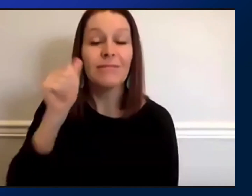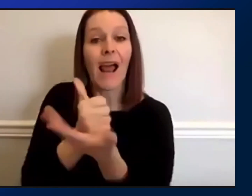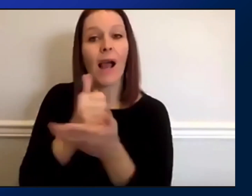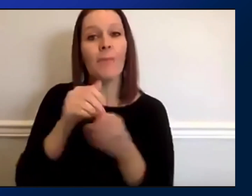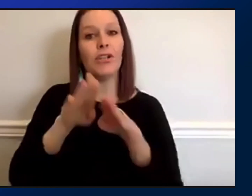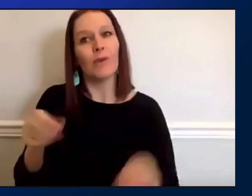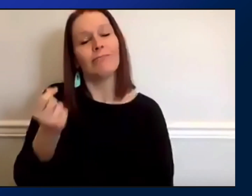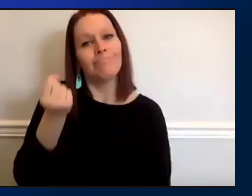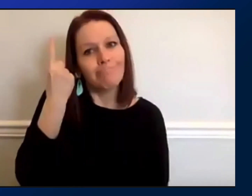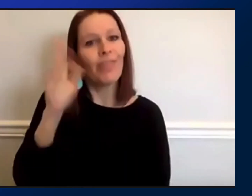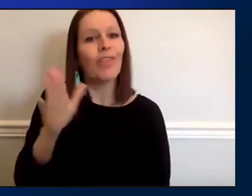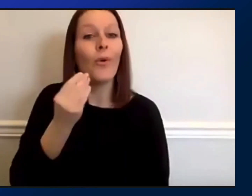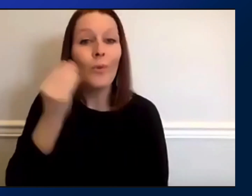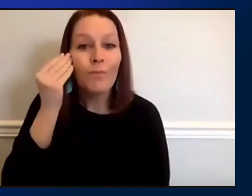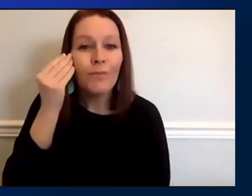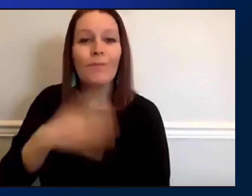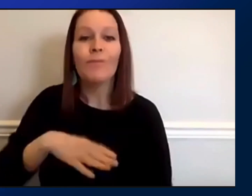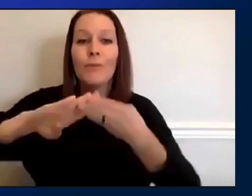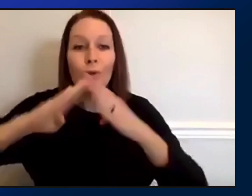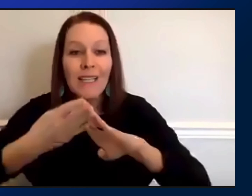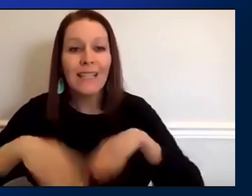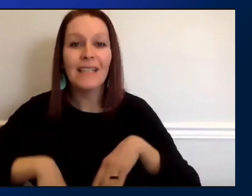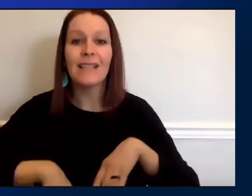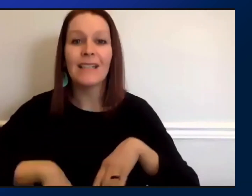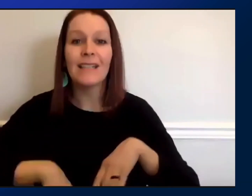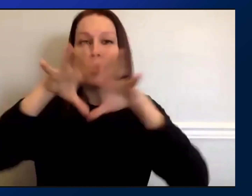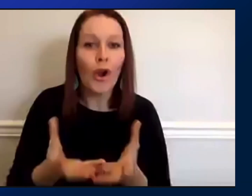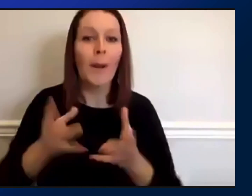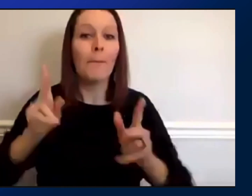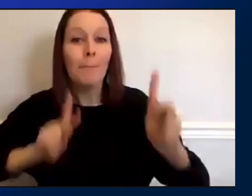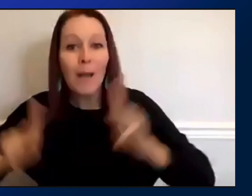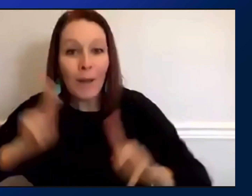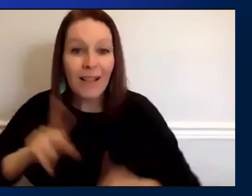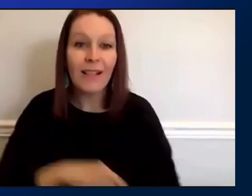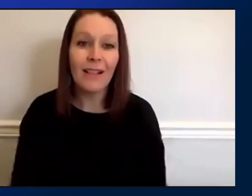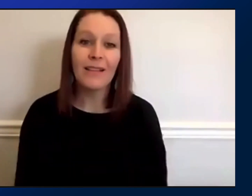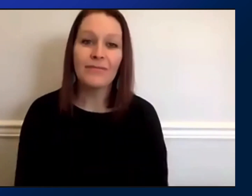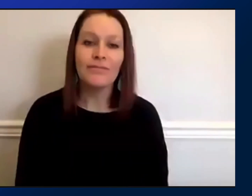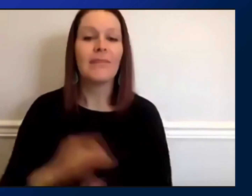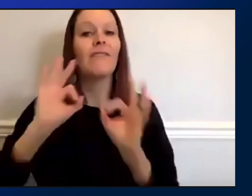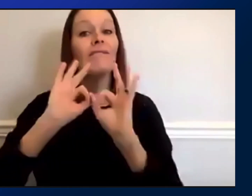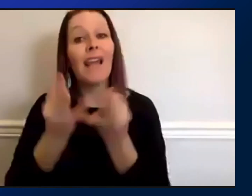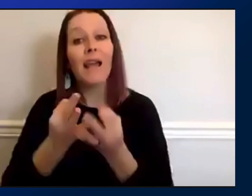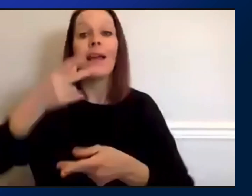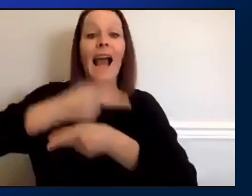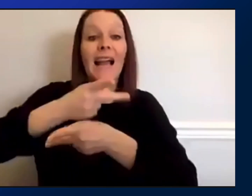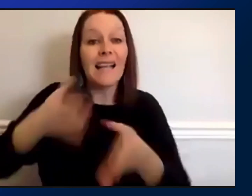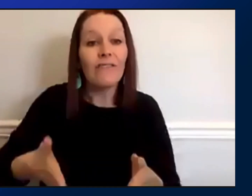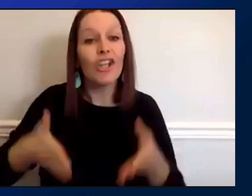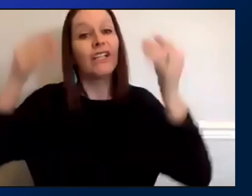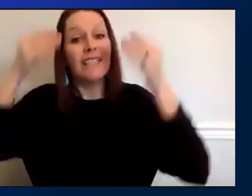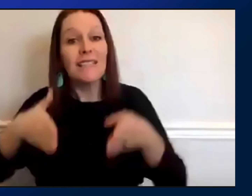them families caregivers teachers professionals almost always read stories to children before